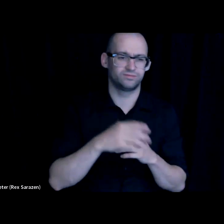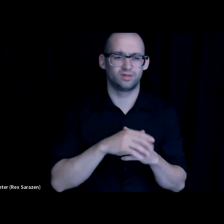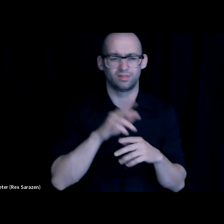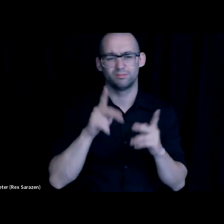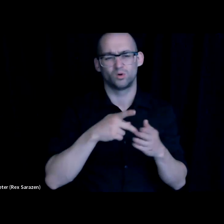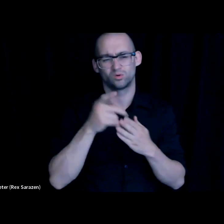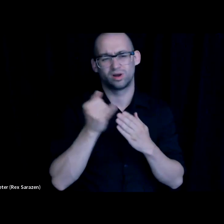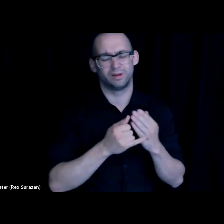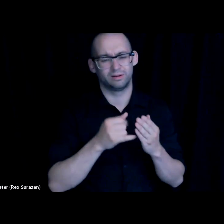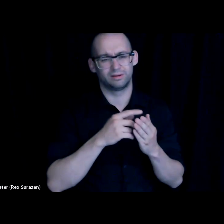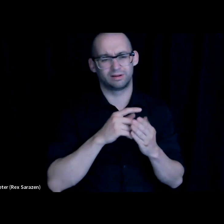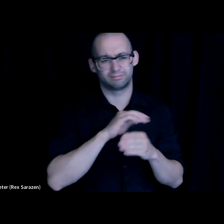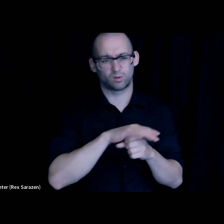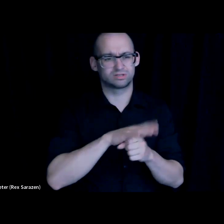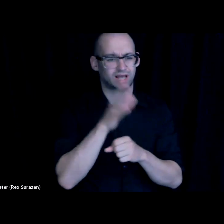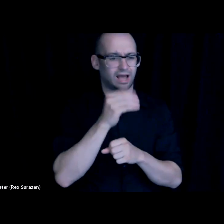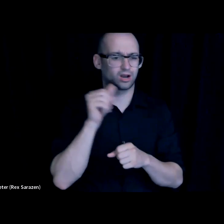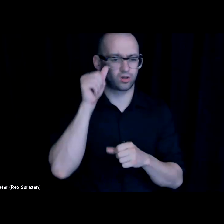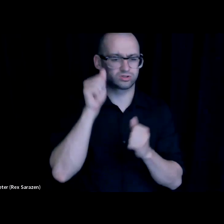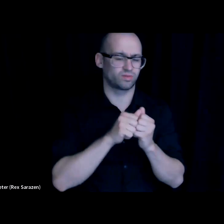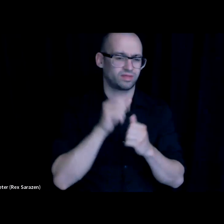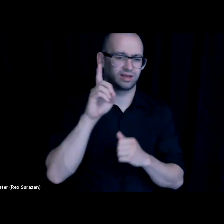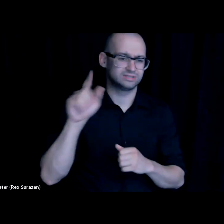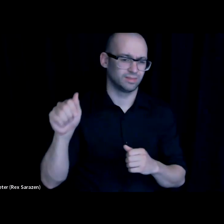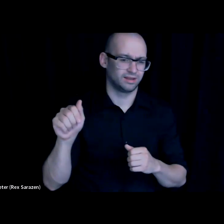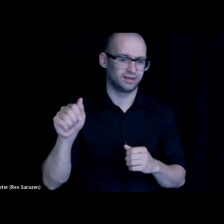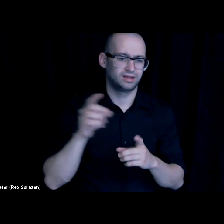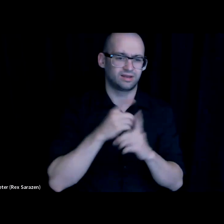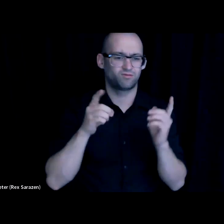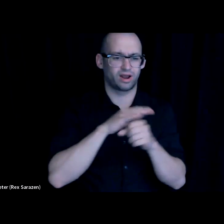for adults, with disabilities as well in different areas of California. They might be pre and